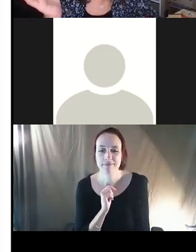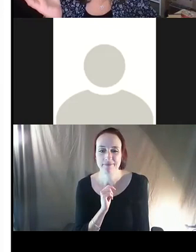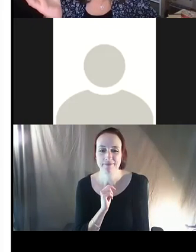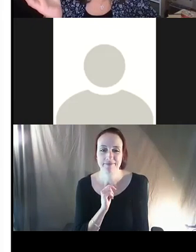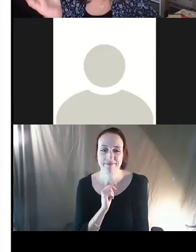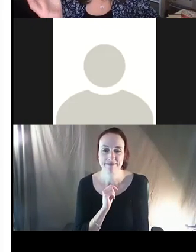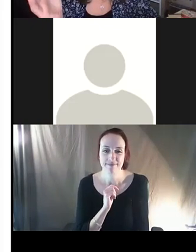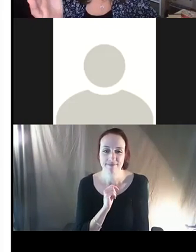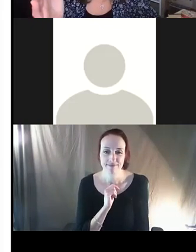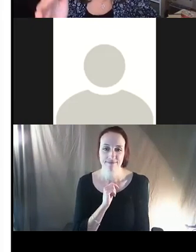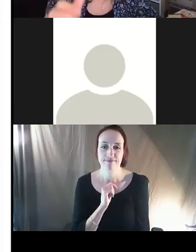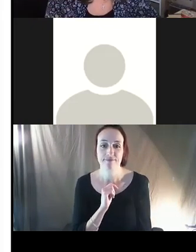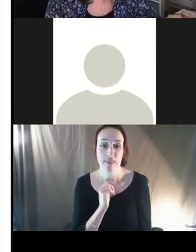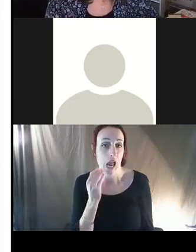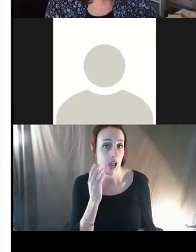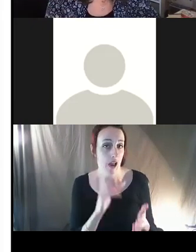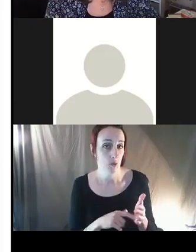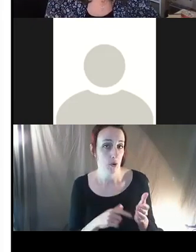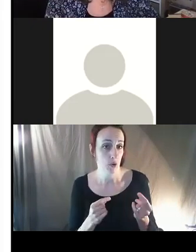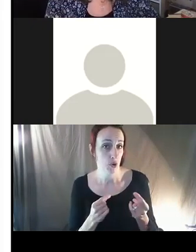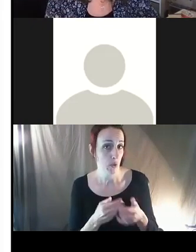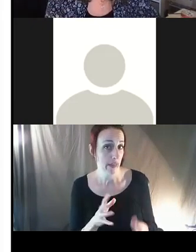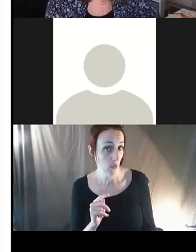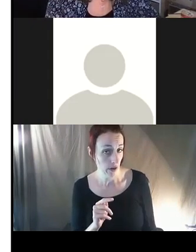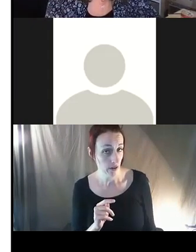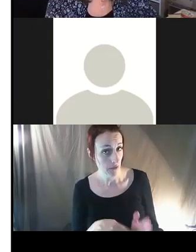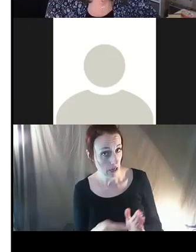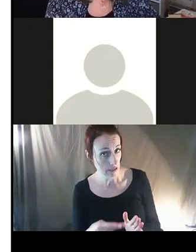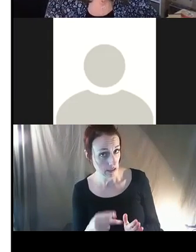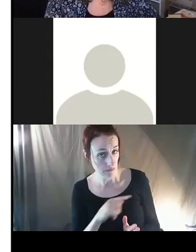I don't know what I would do without it.